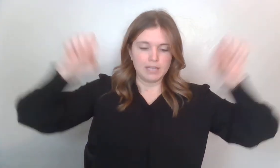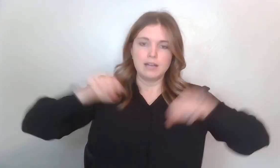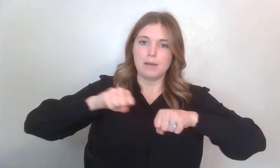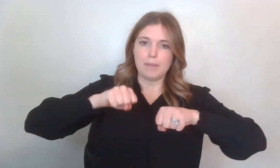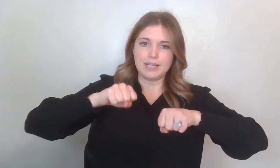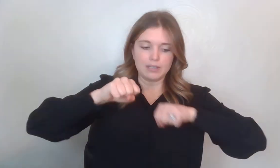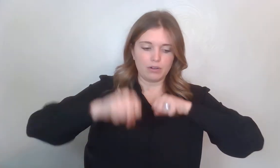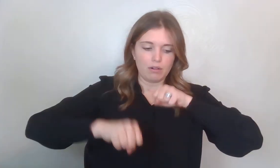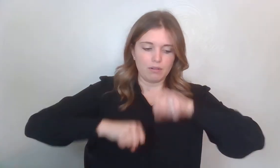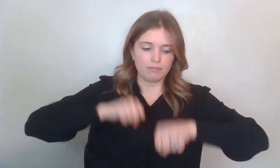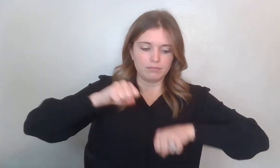BICYCLE